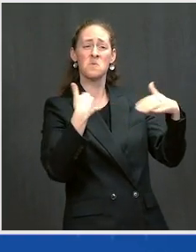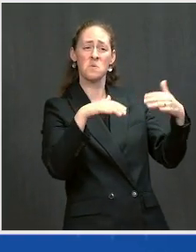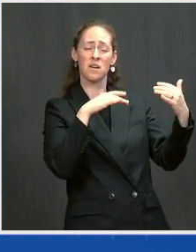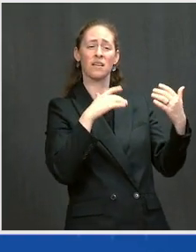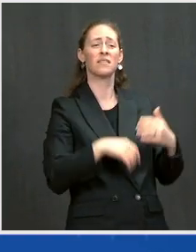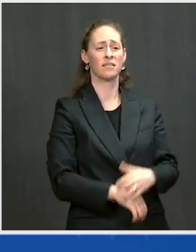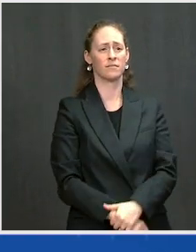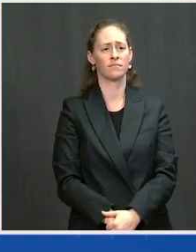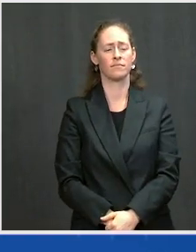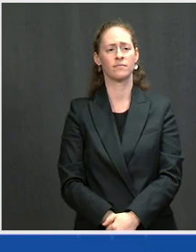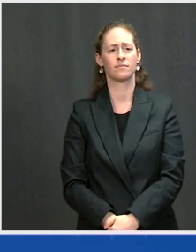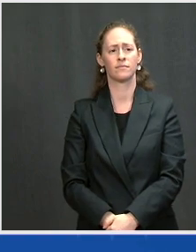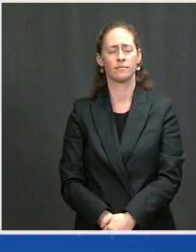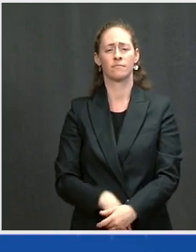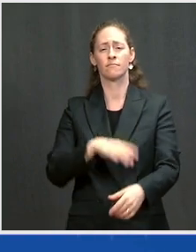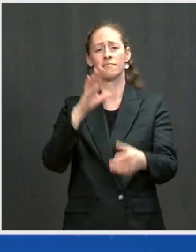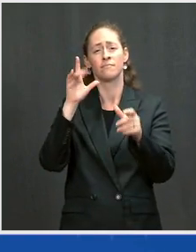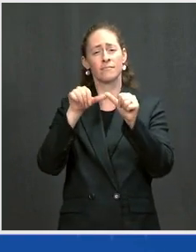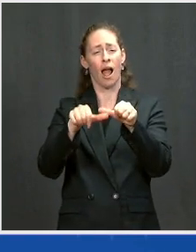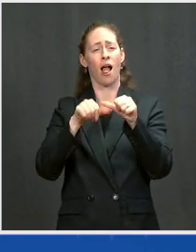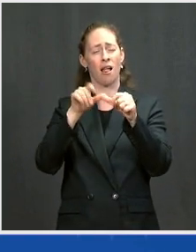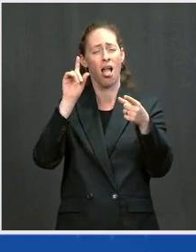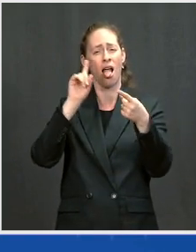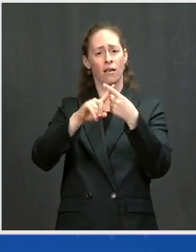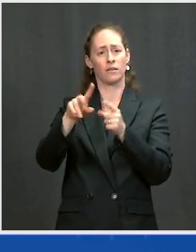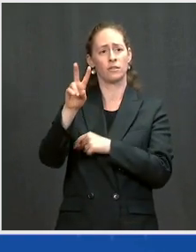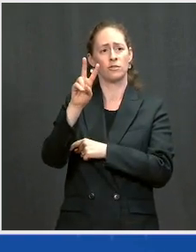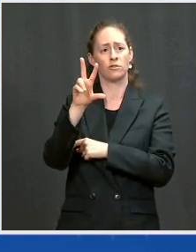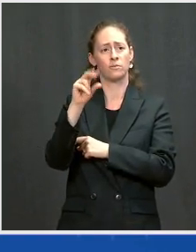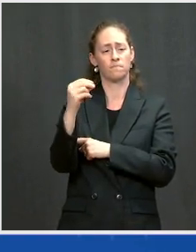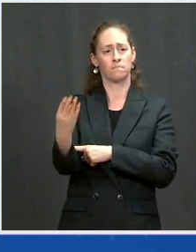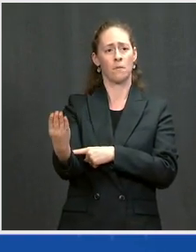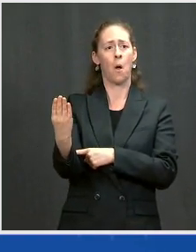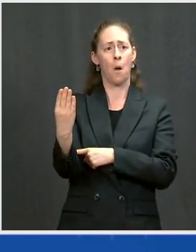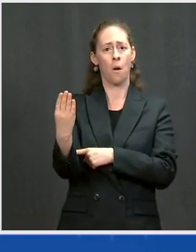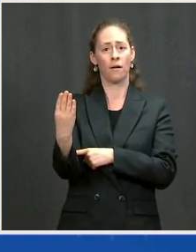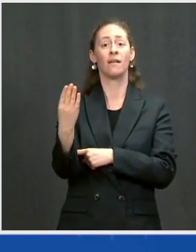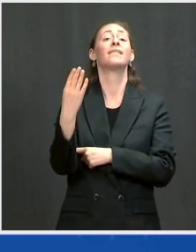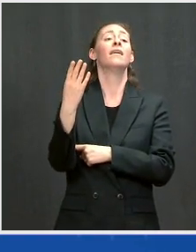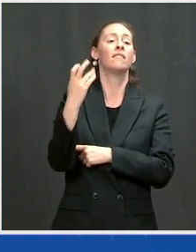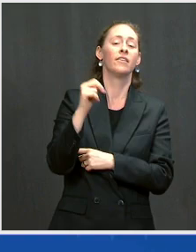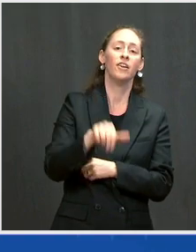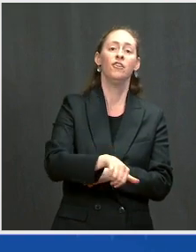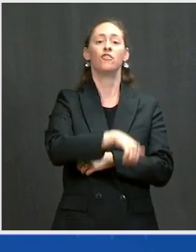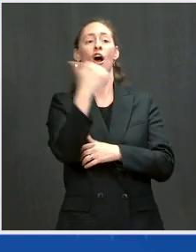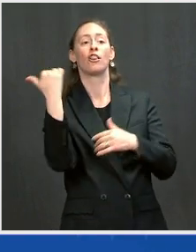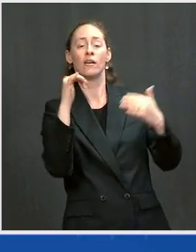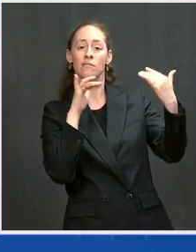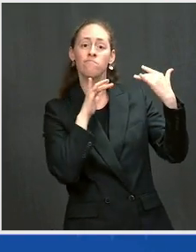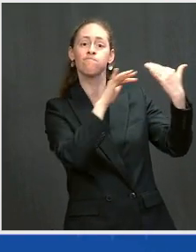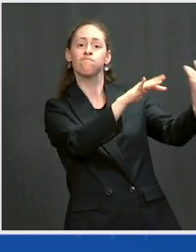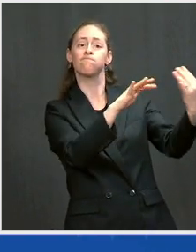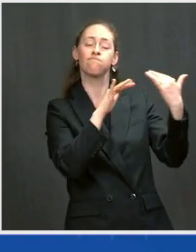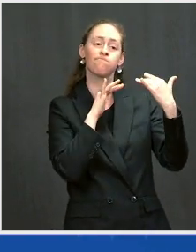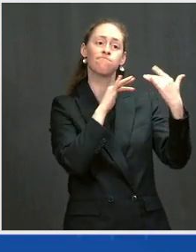fighting, the sixth wave began. By this time, many Rangers had been killed,